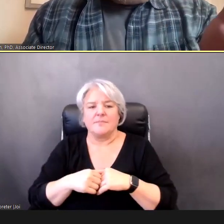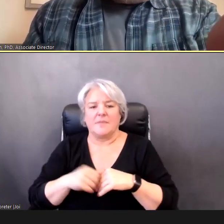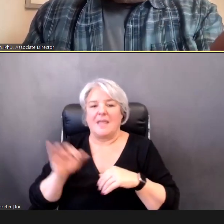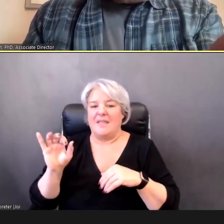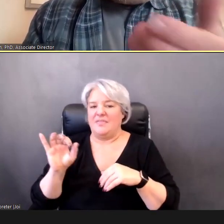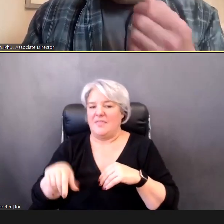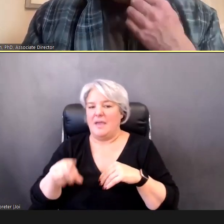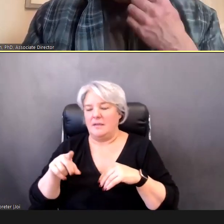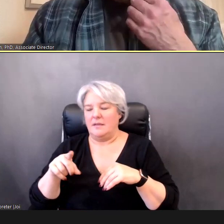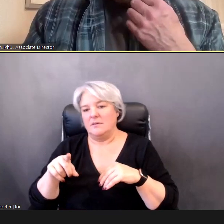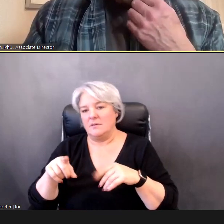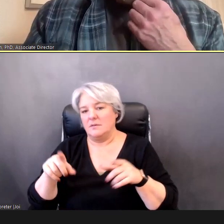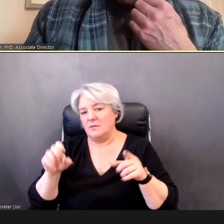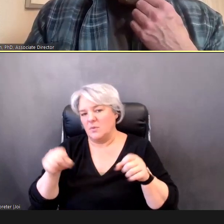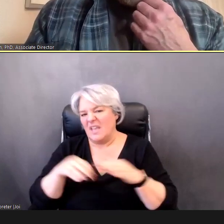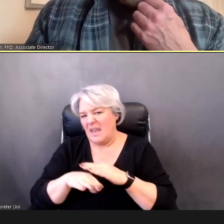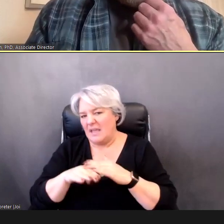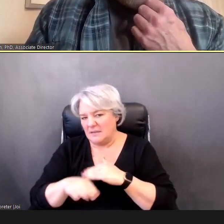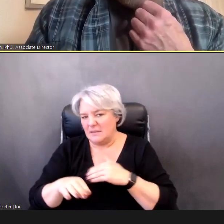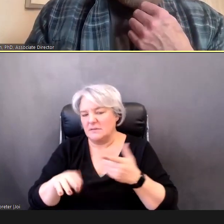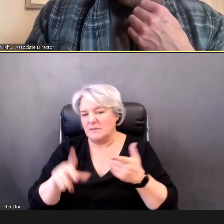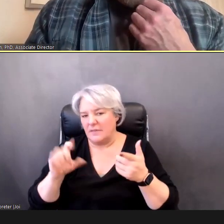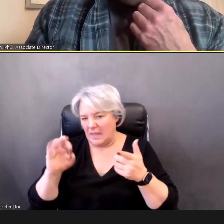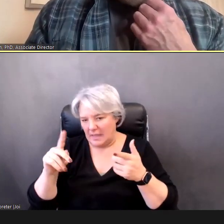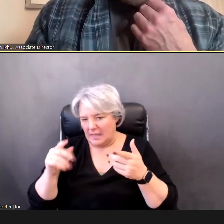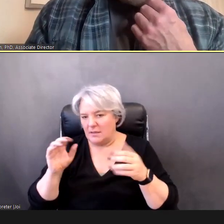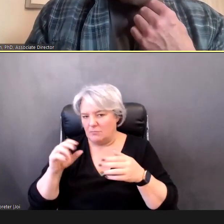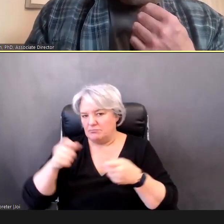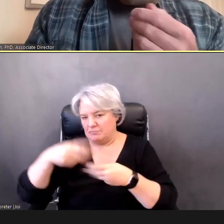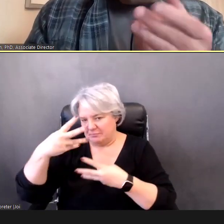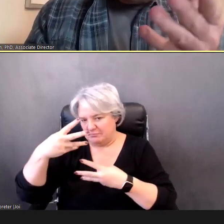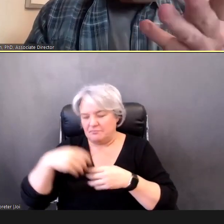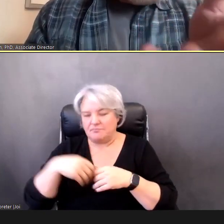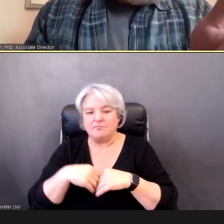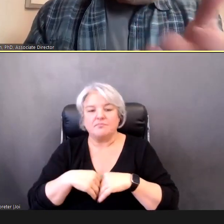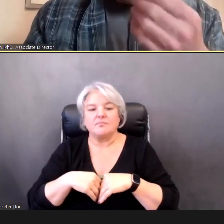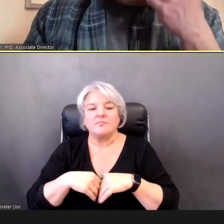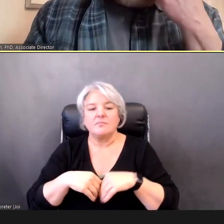you can access those links there um and